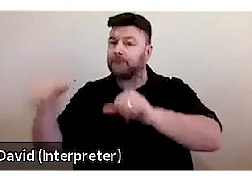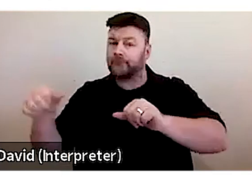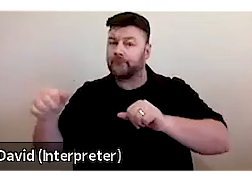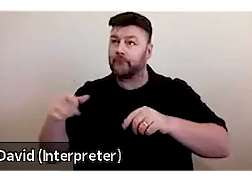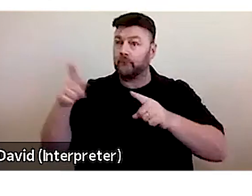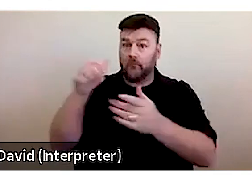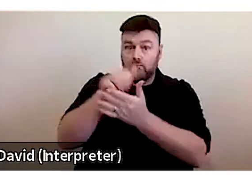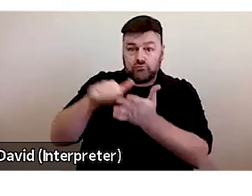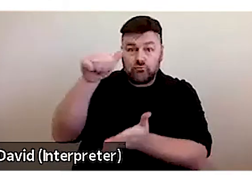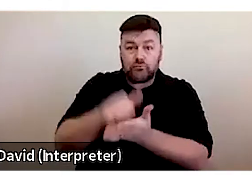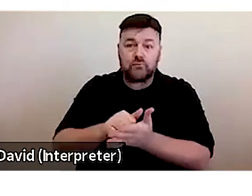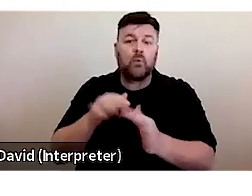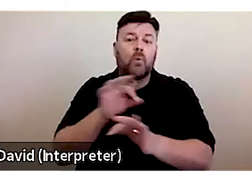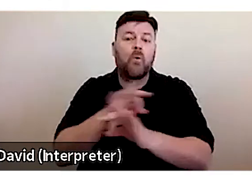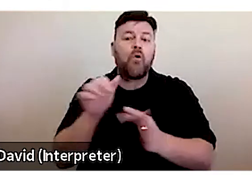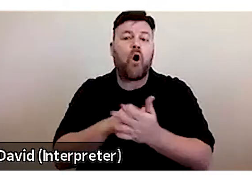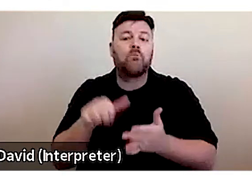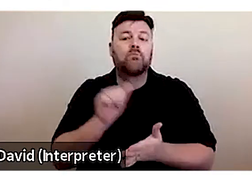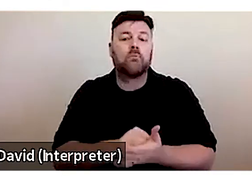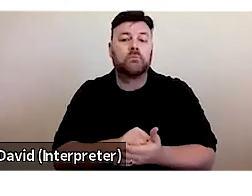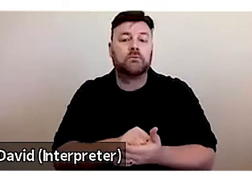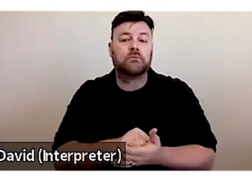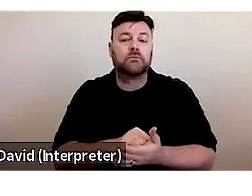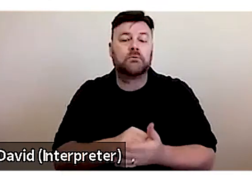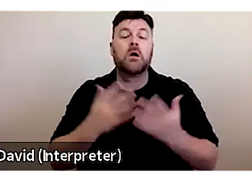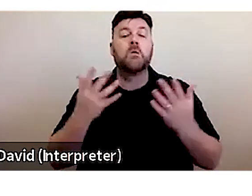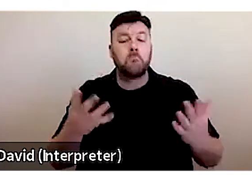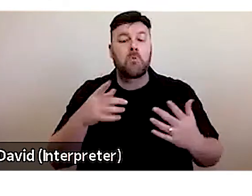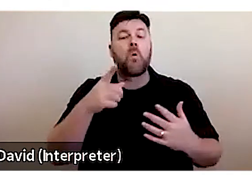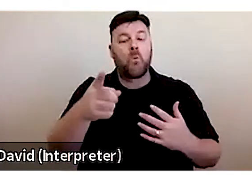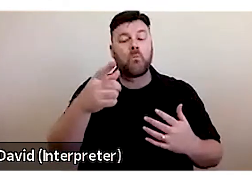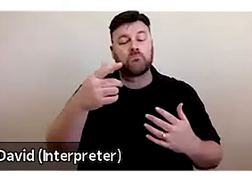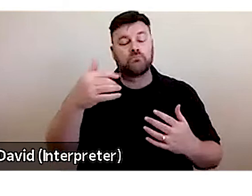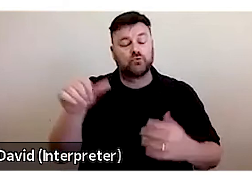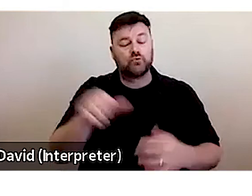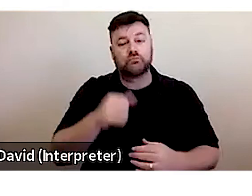These are things you might want to take advice about.